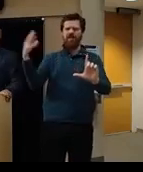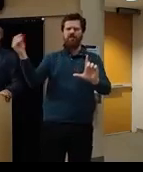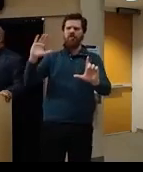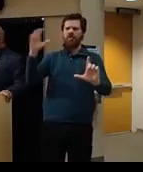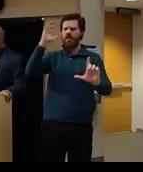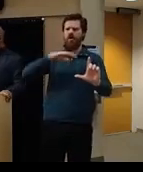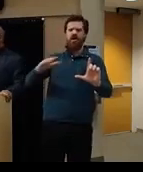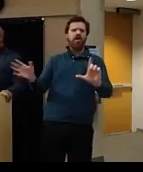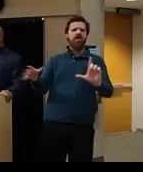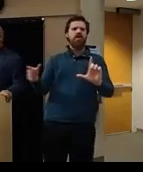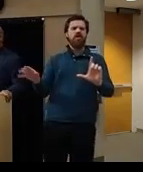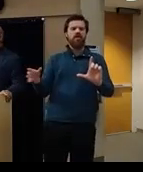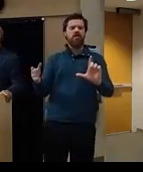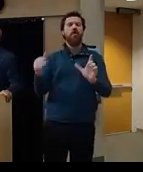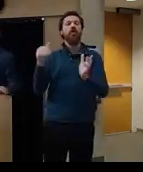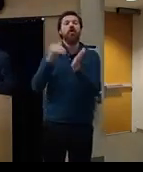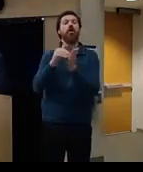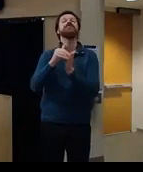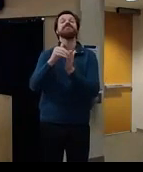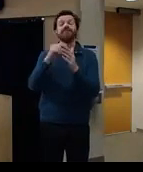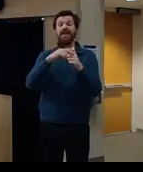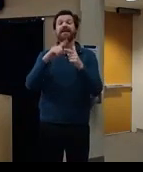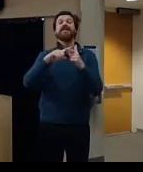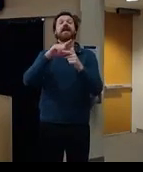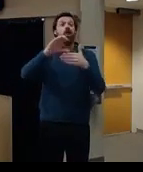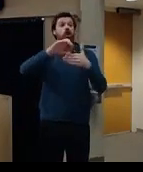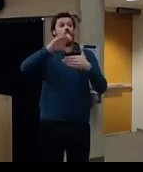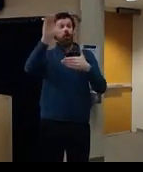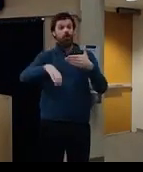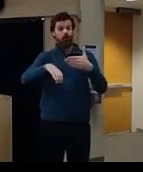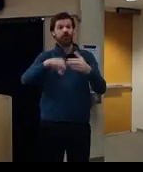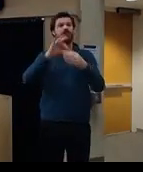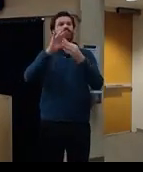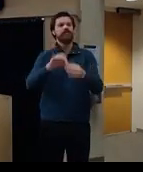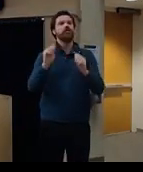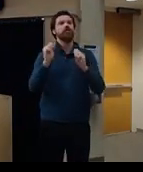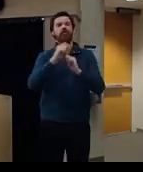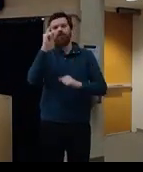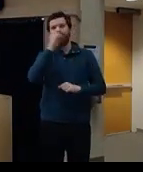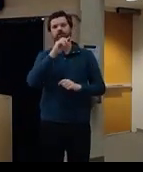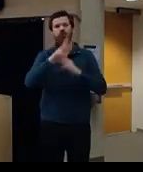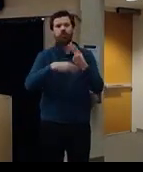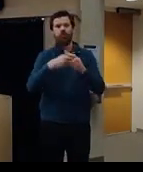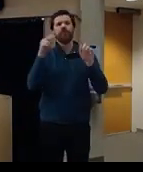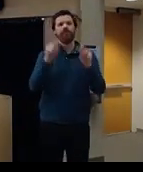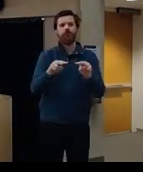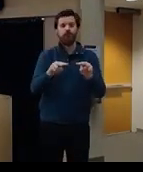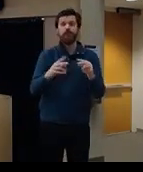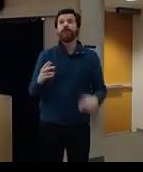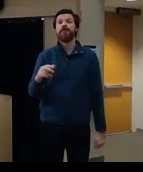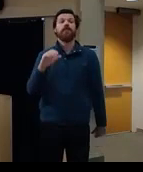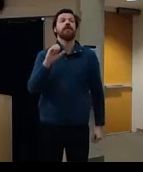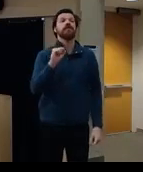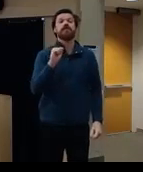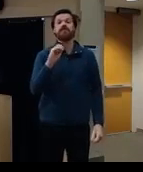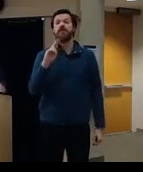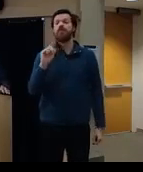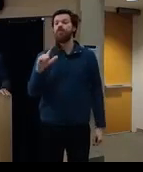times uh we arrive at conclusions based on a faulty worldview now who was Samu cartright uh